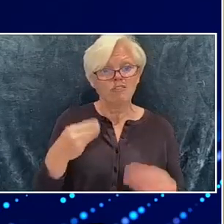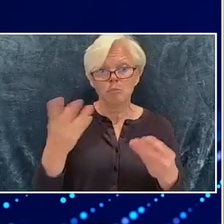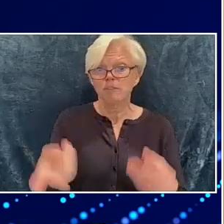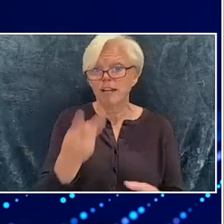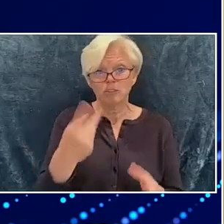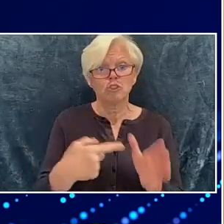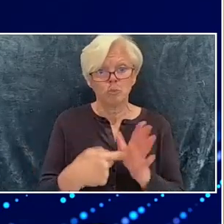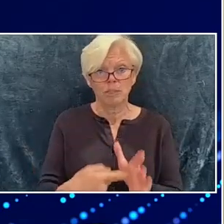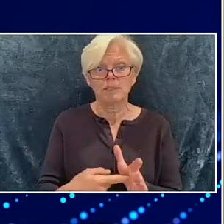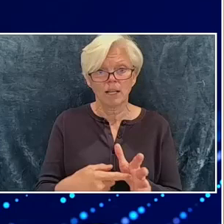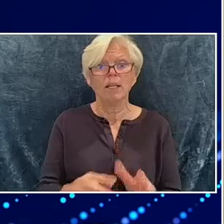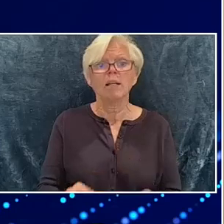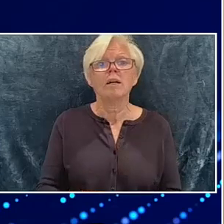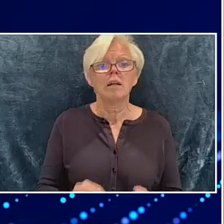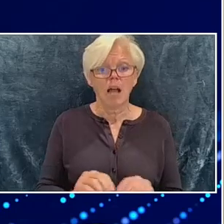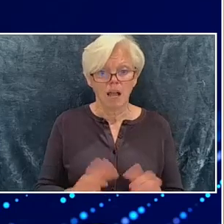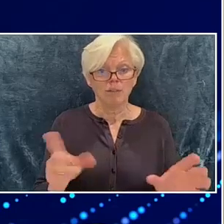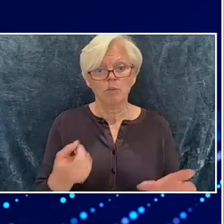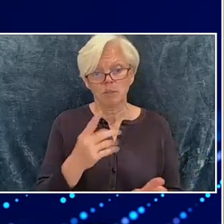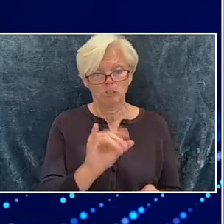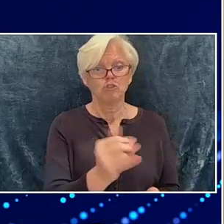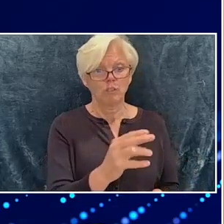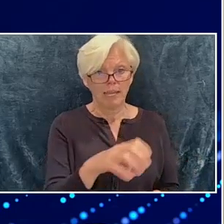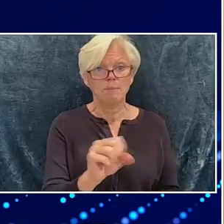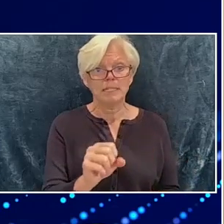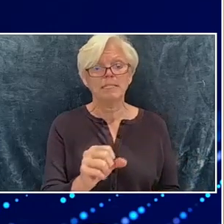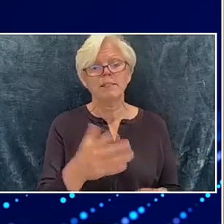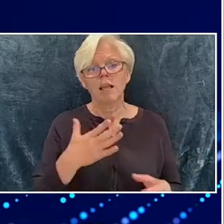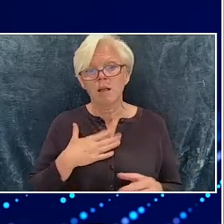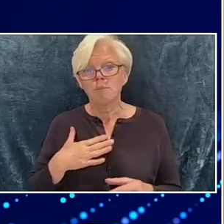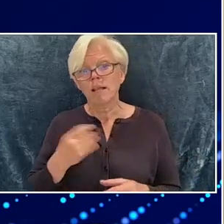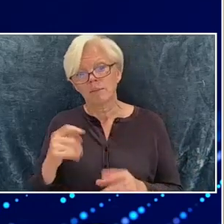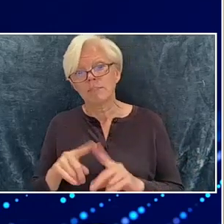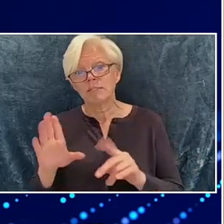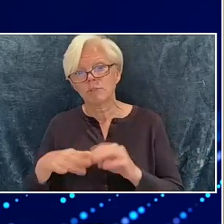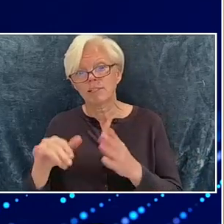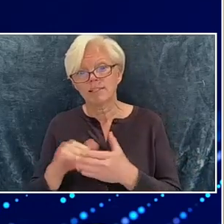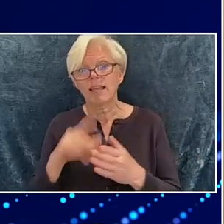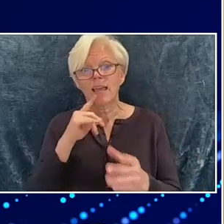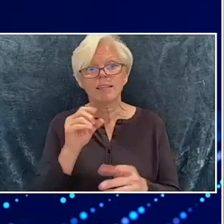Jamie's. My example is slightly different than that, which is the scenario where we